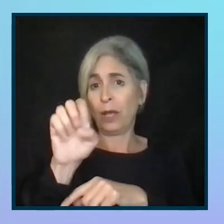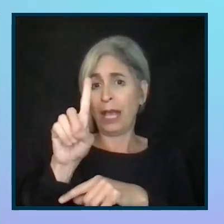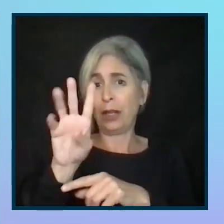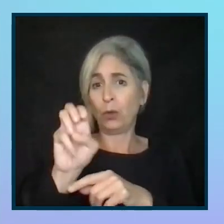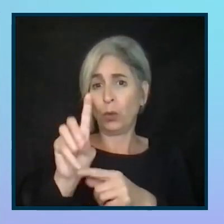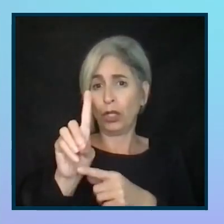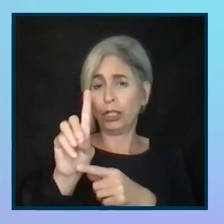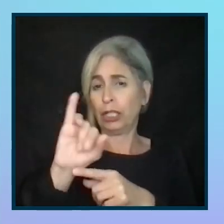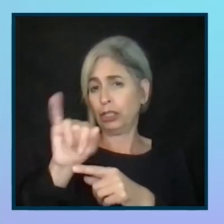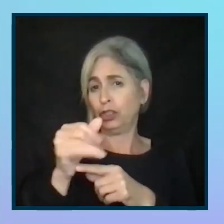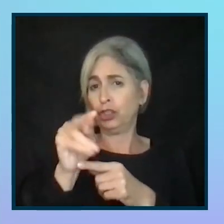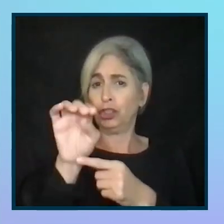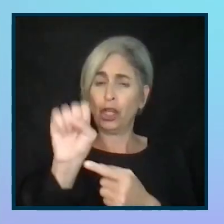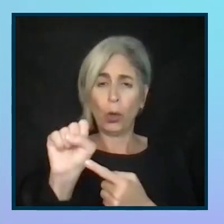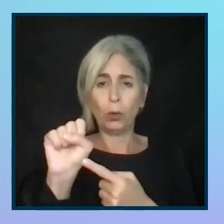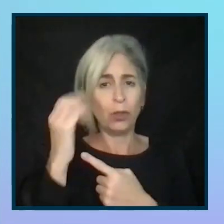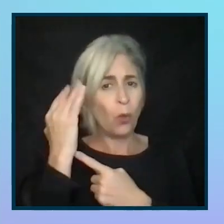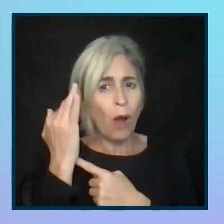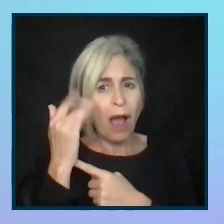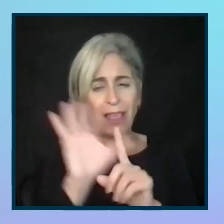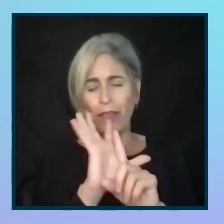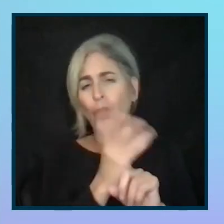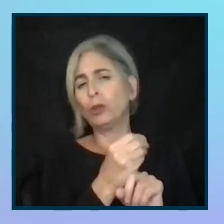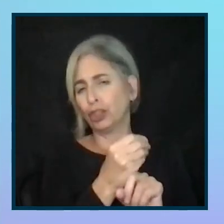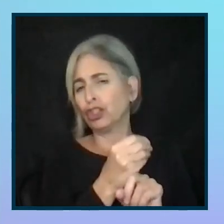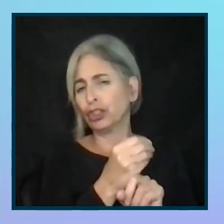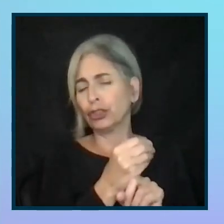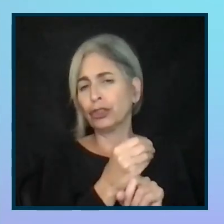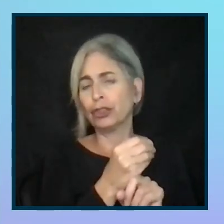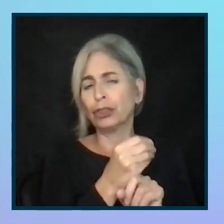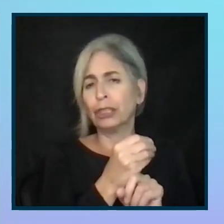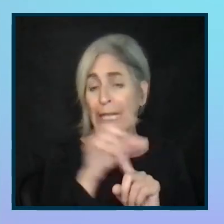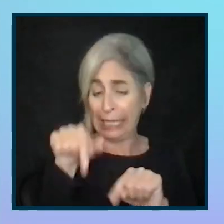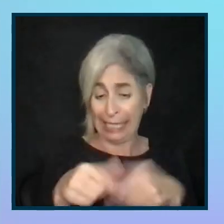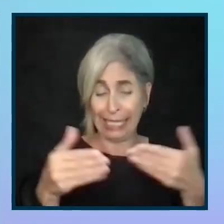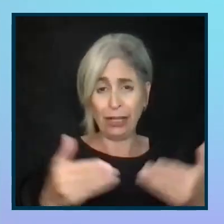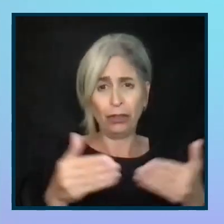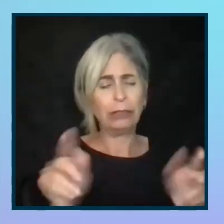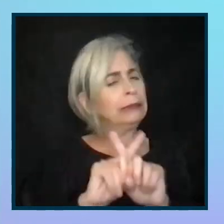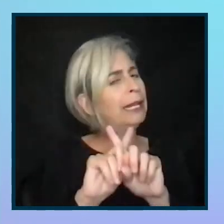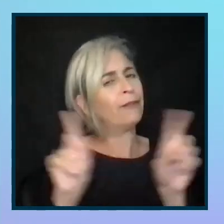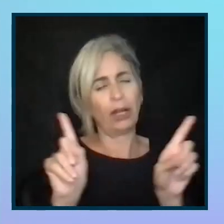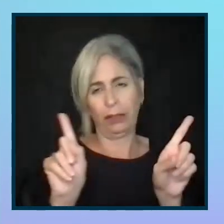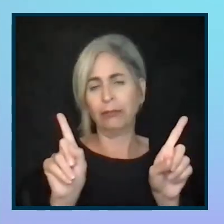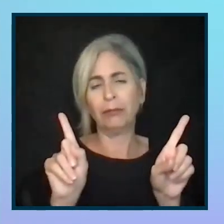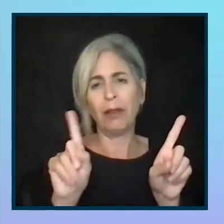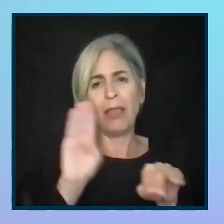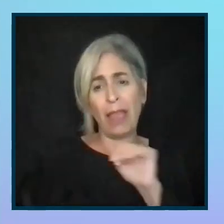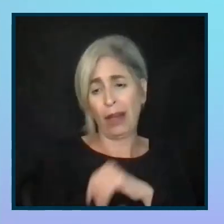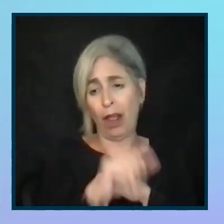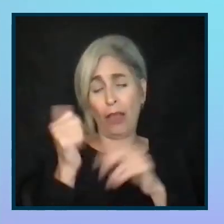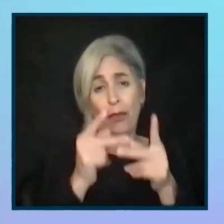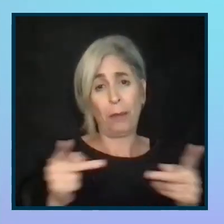was the culture here is different than any other place that I've worked.